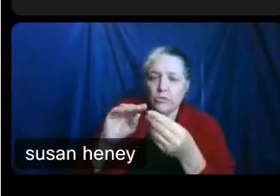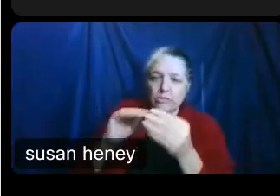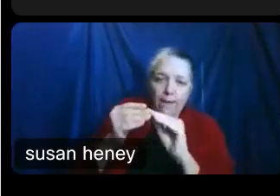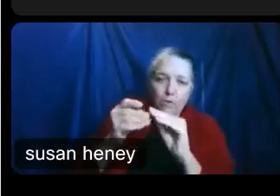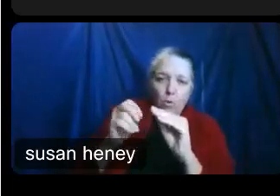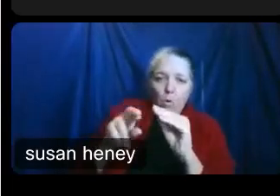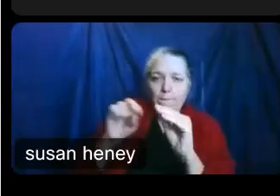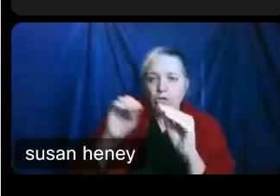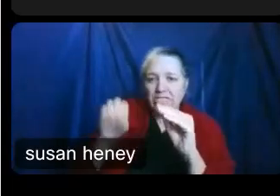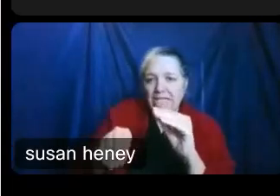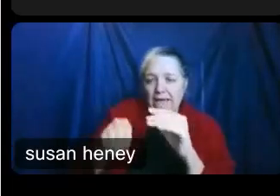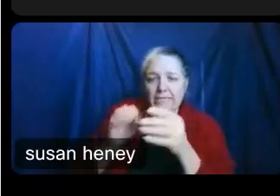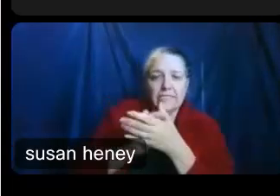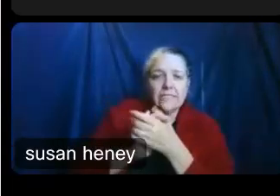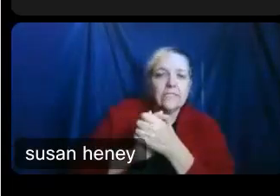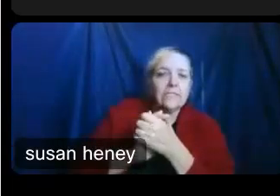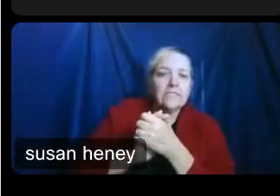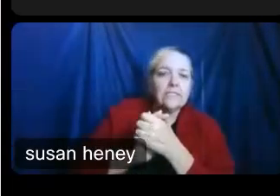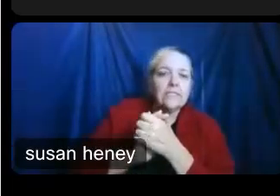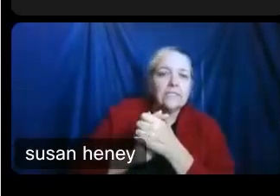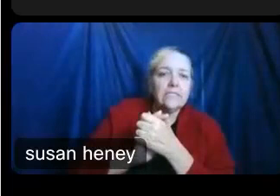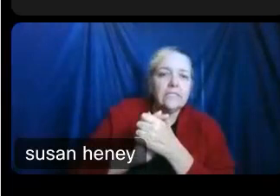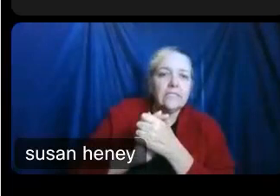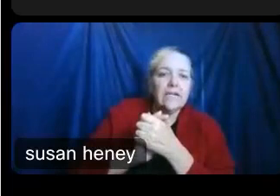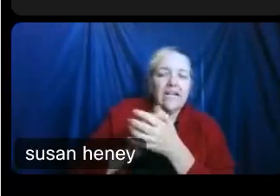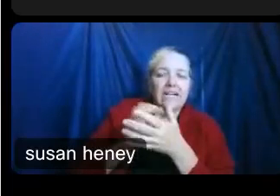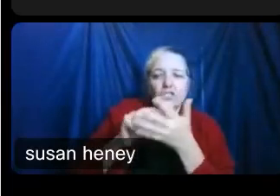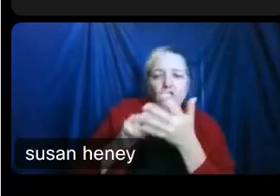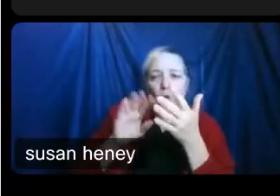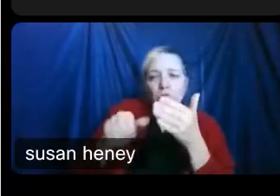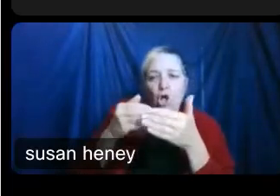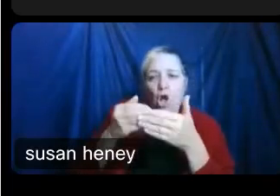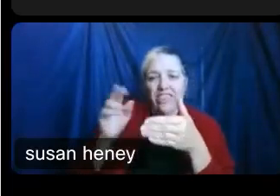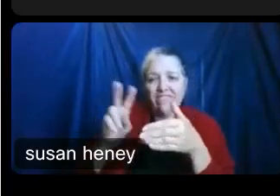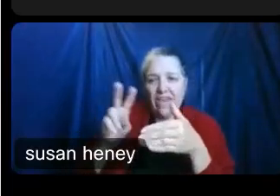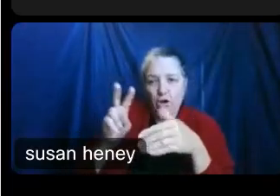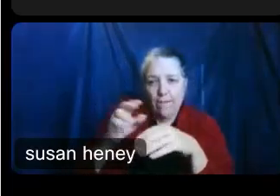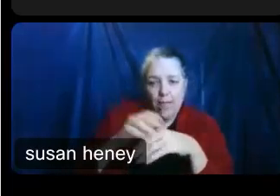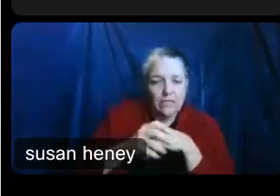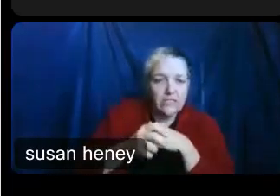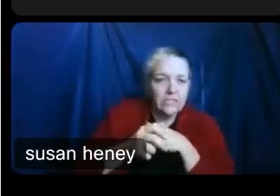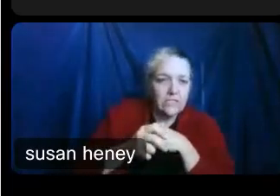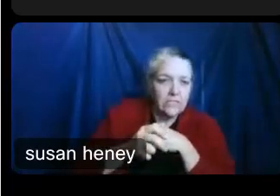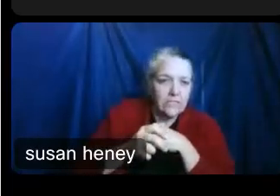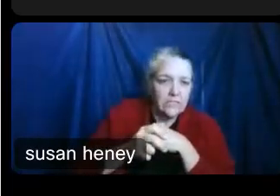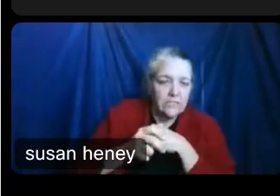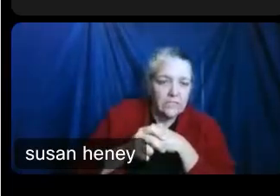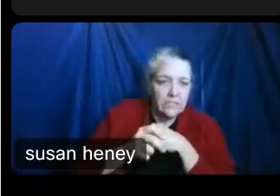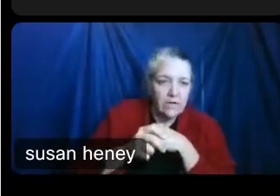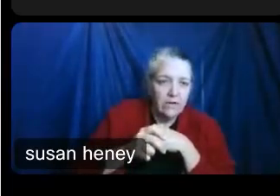And this contains all of the variables found within this table. So, we have race, data,